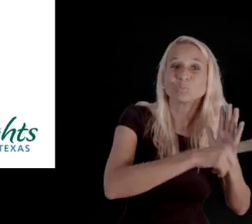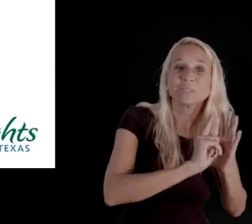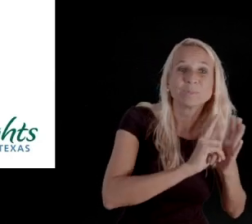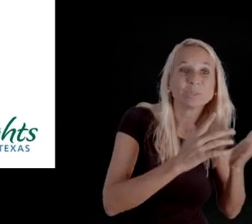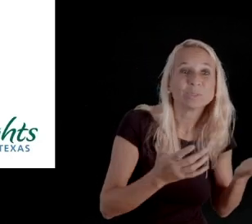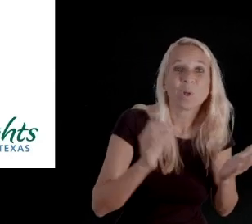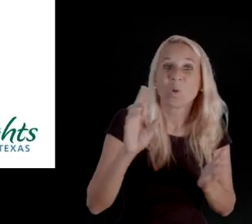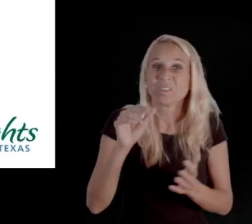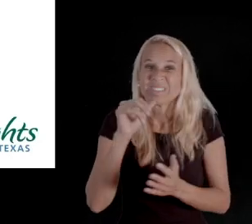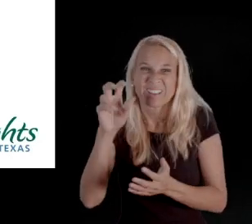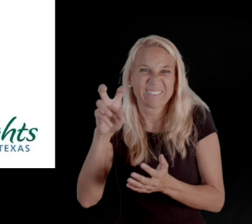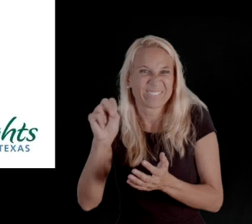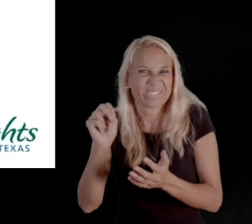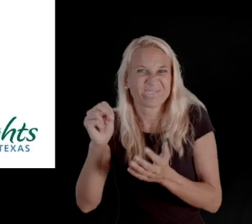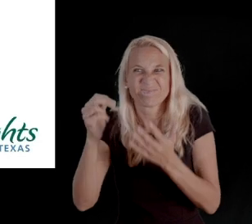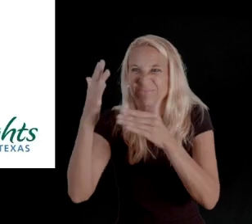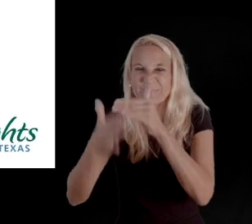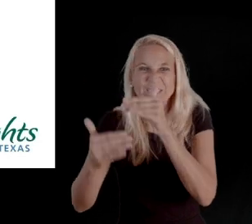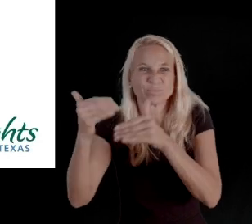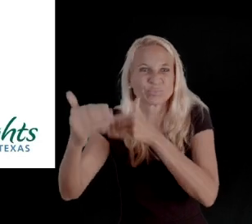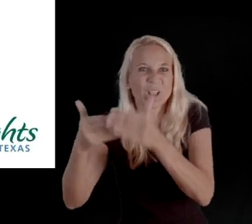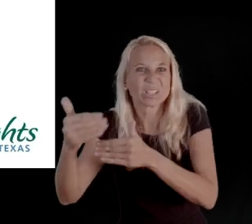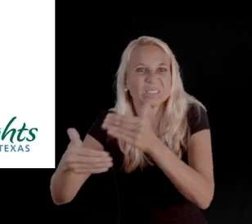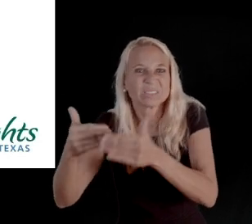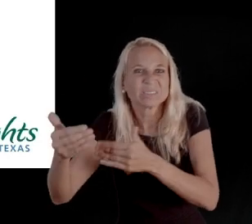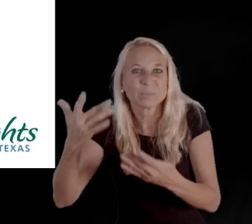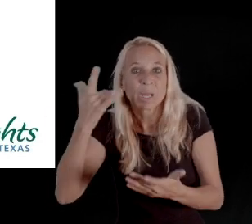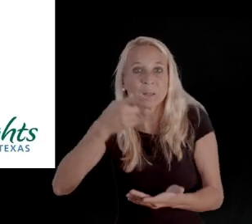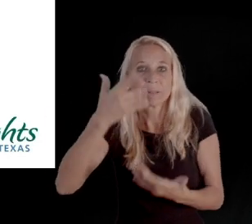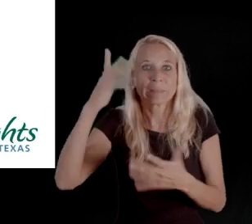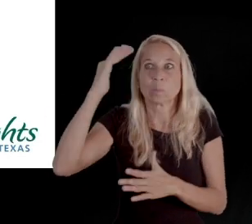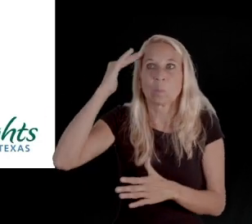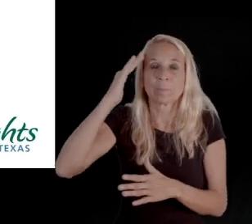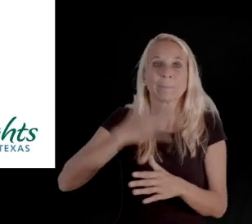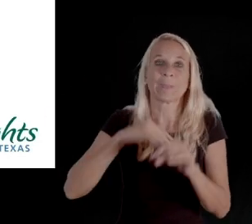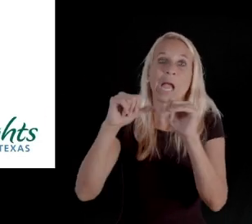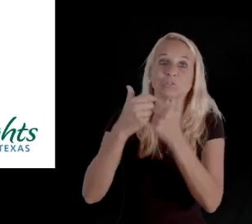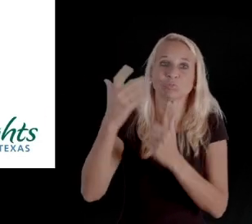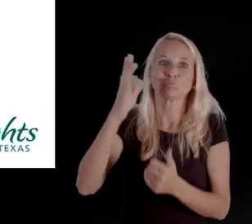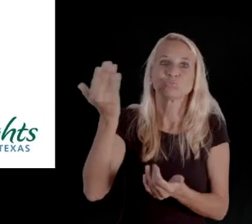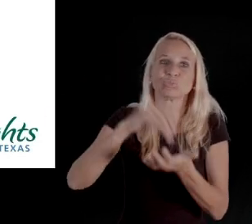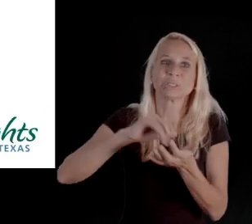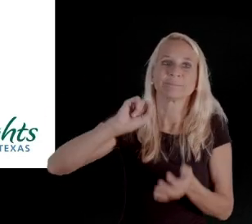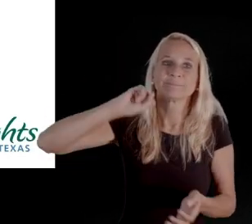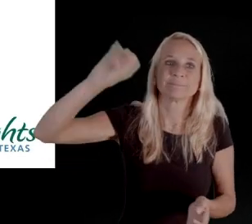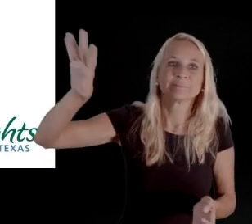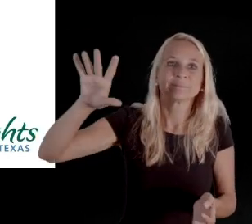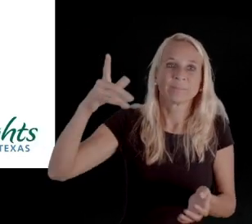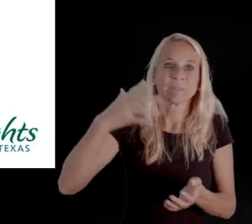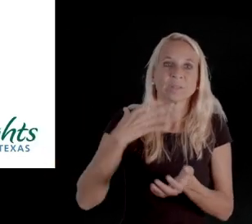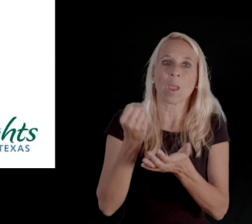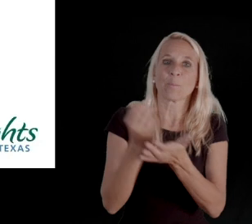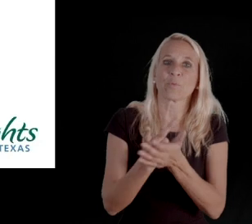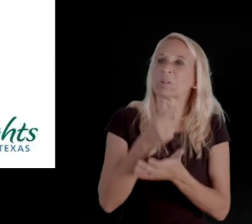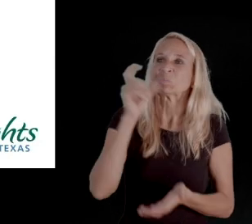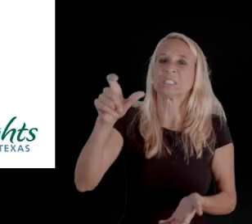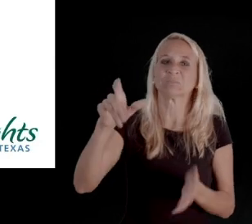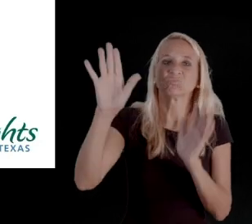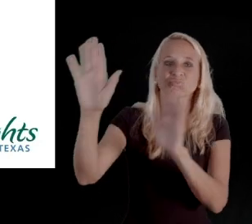not even complete administrative review process because they let them know, my agency resubmitted, we got approved, we no longer need it.